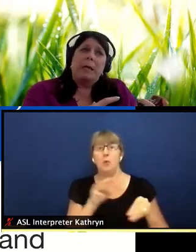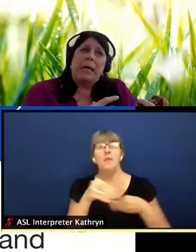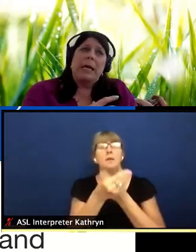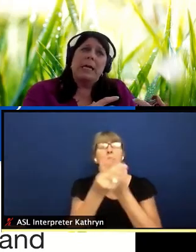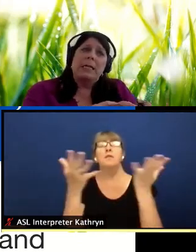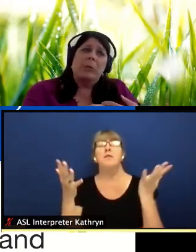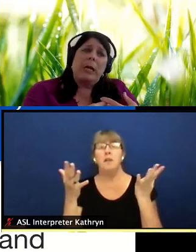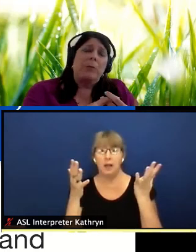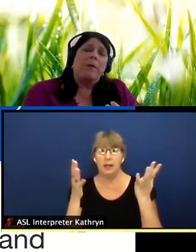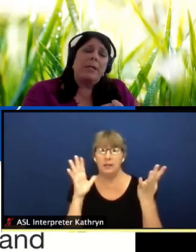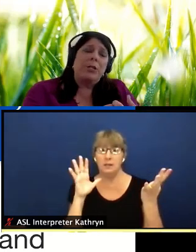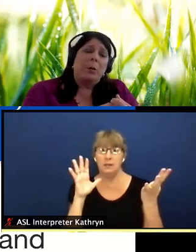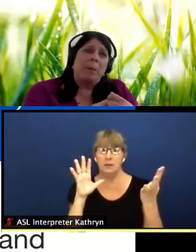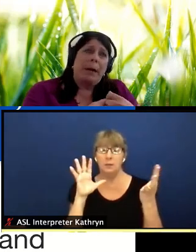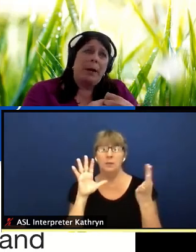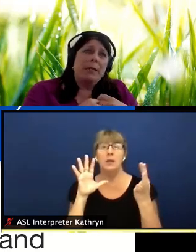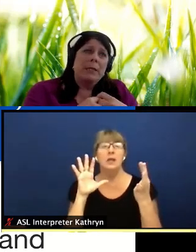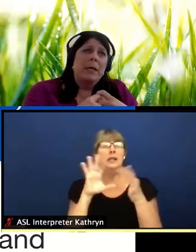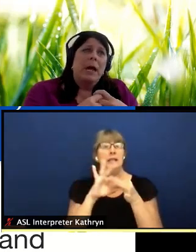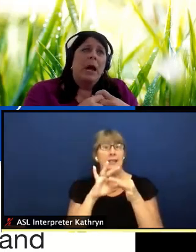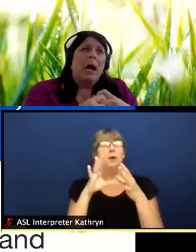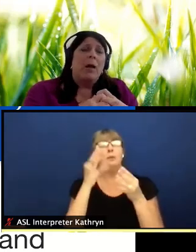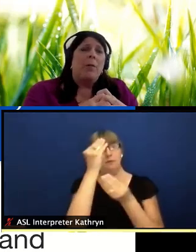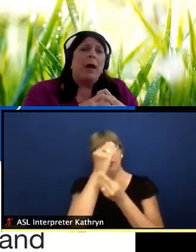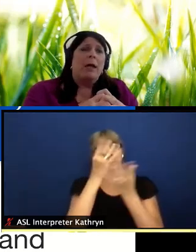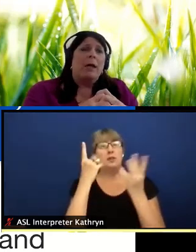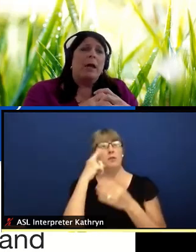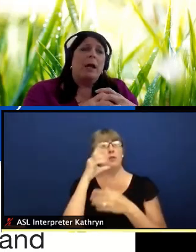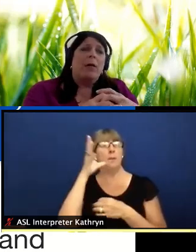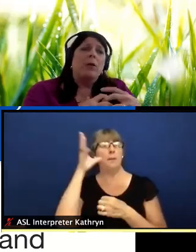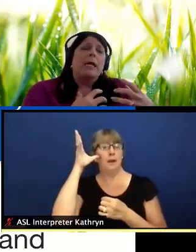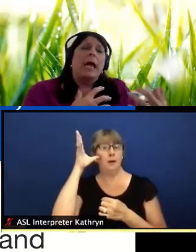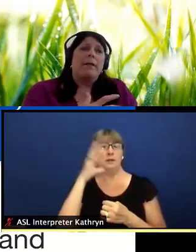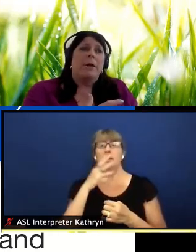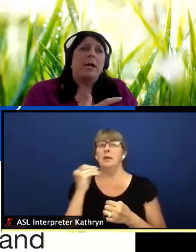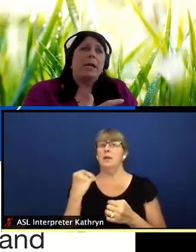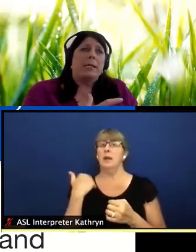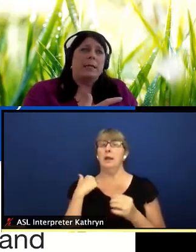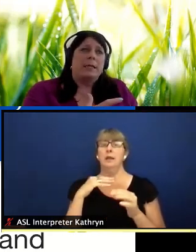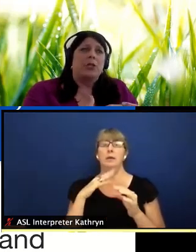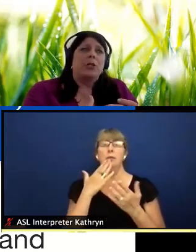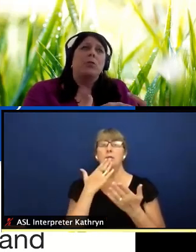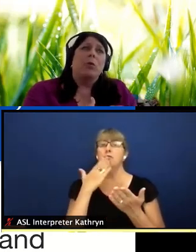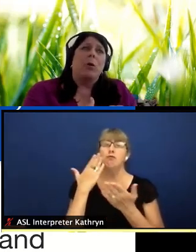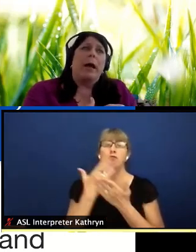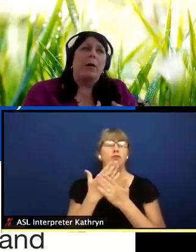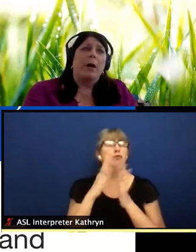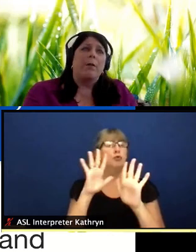ling kits that we can provide to our parents, and really had a very nice discussion and rollout of,